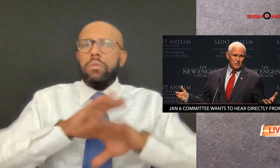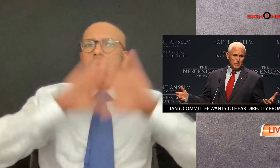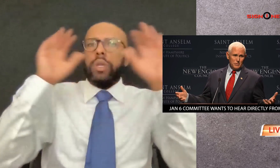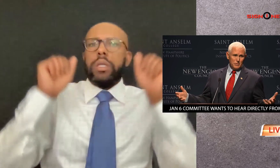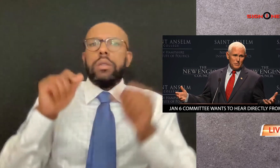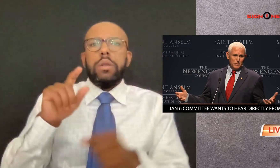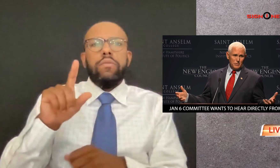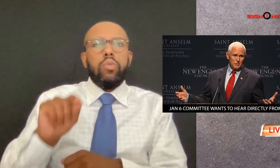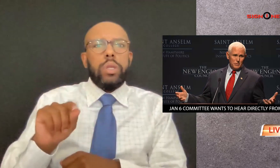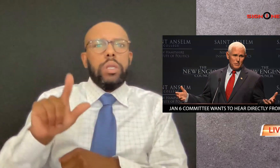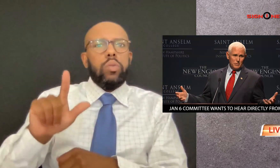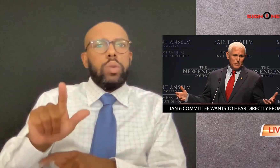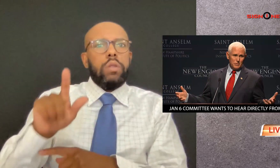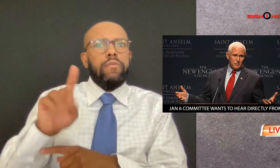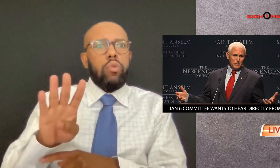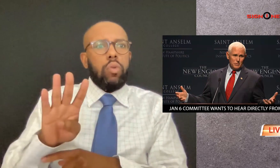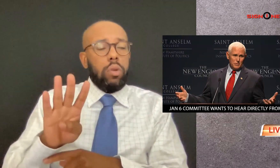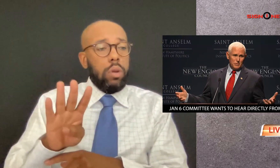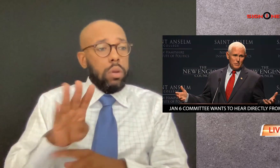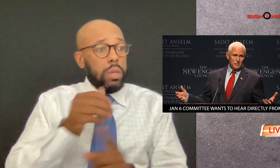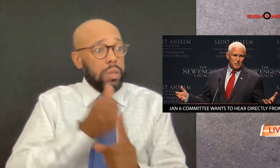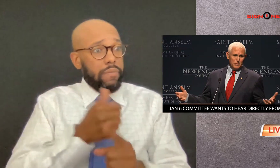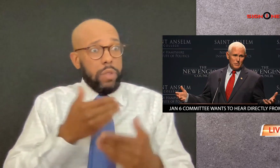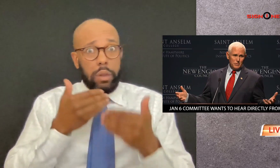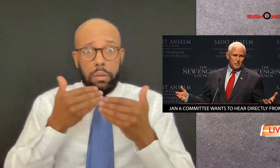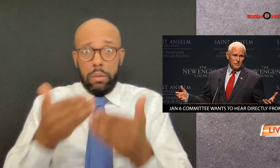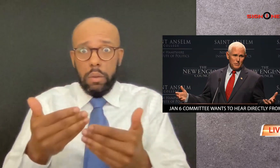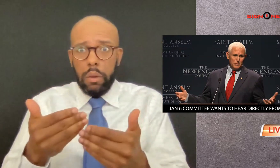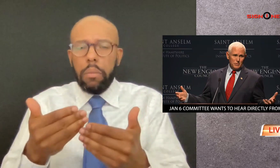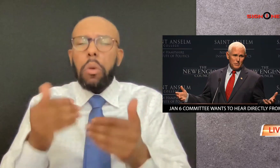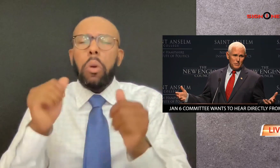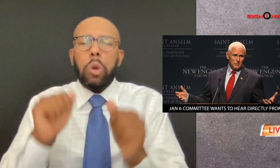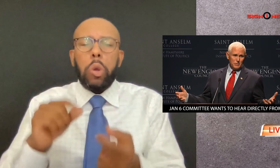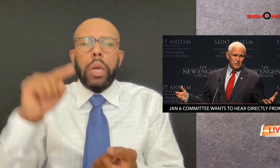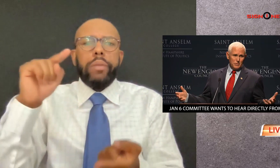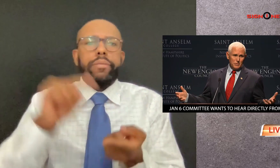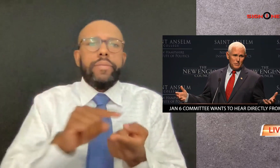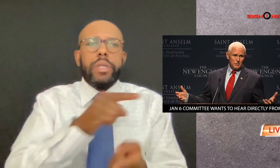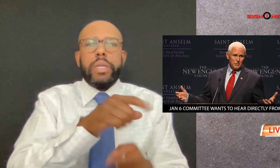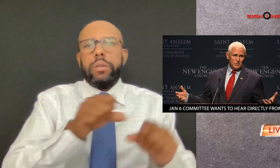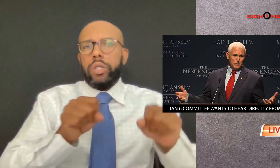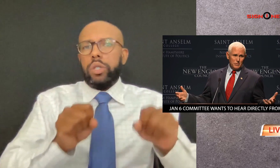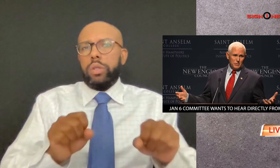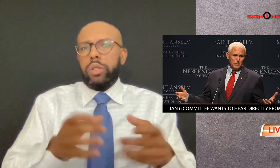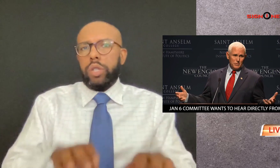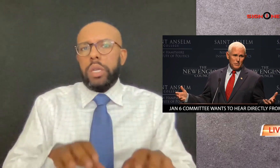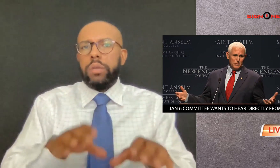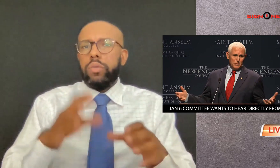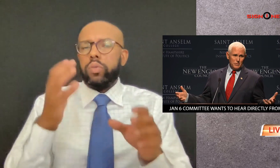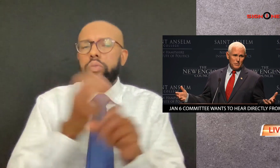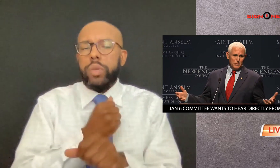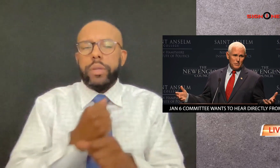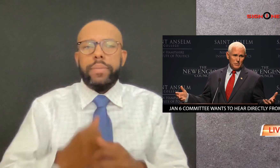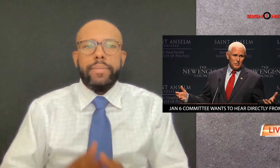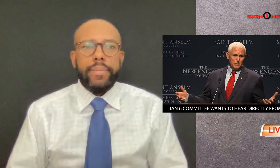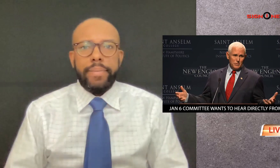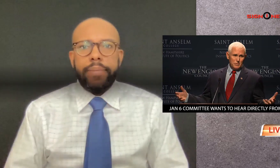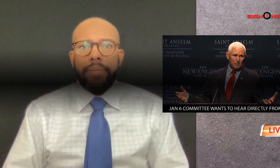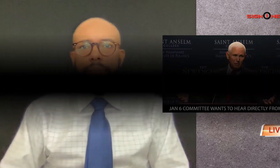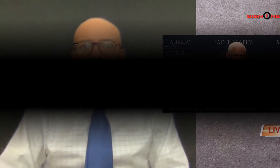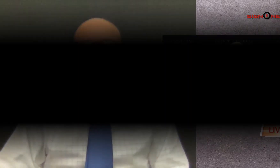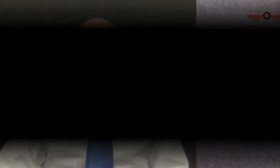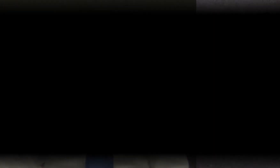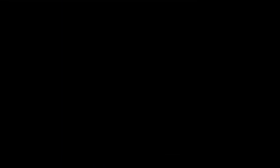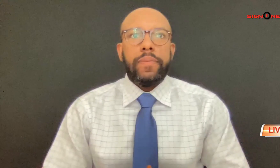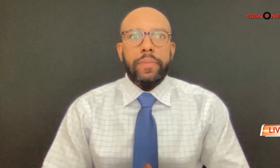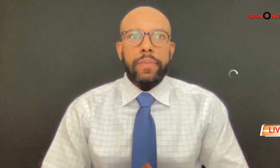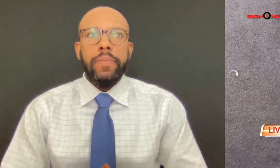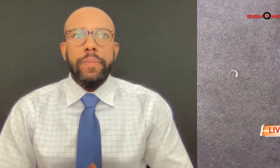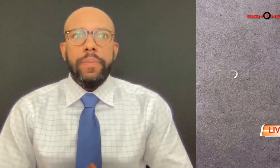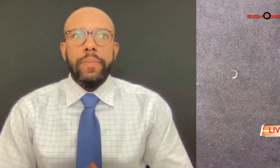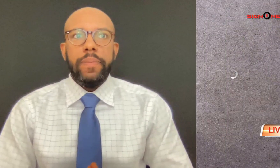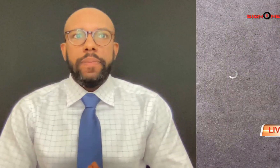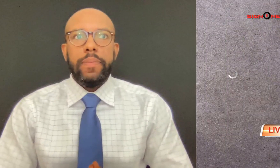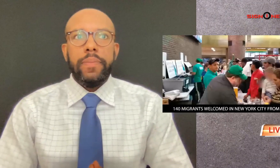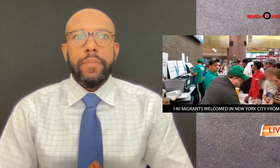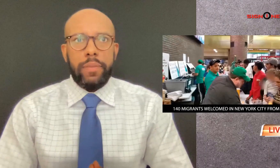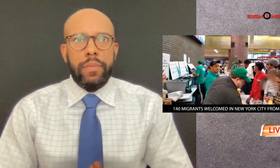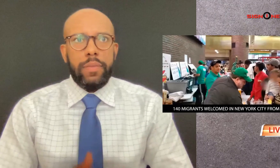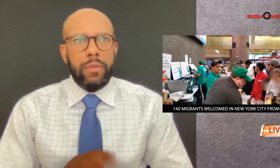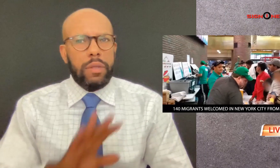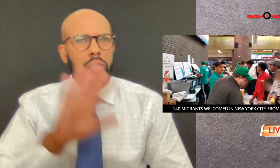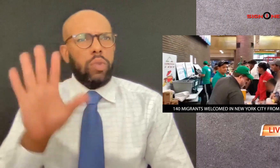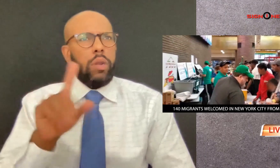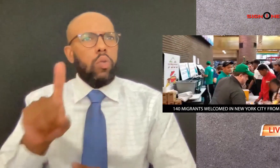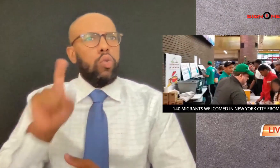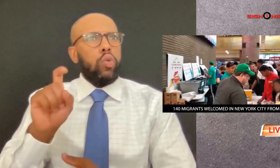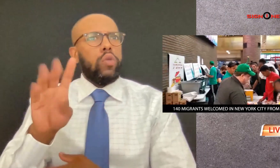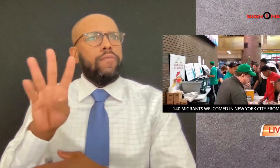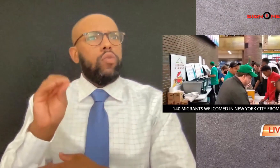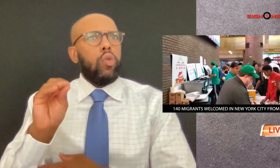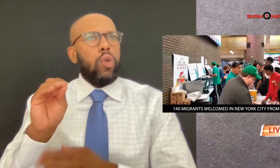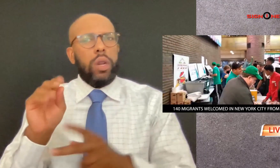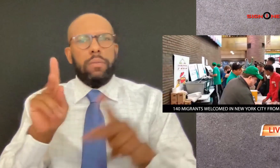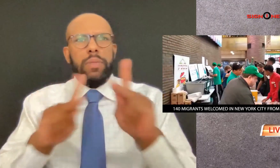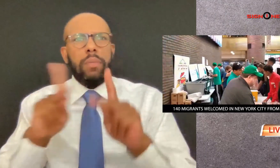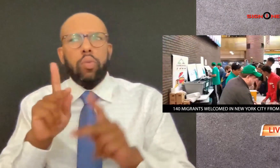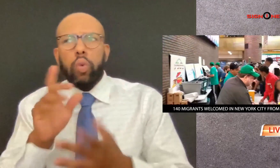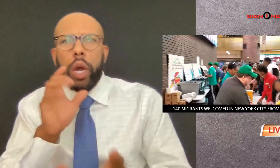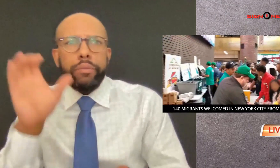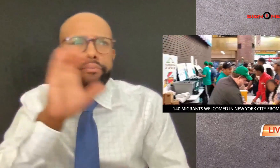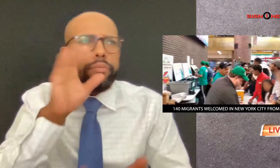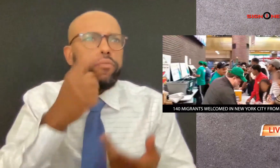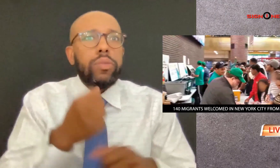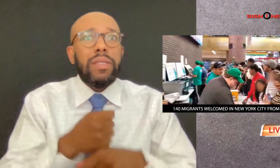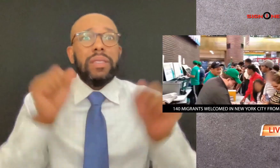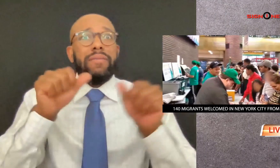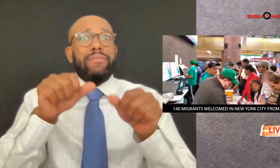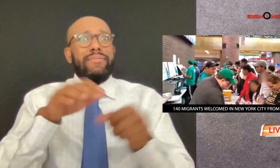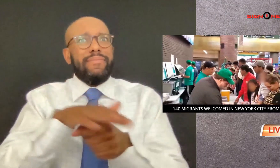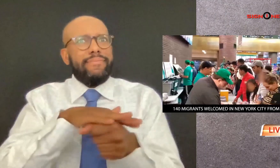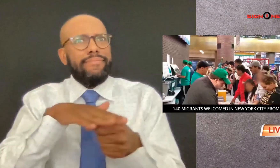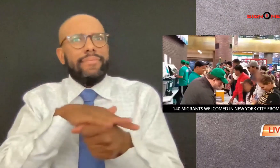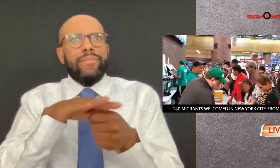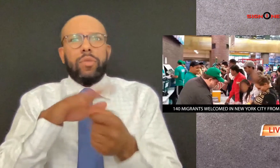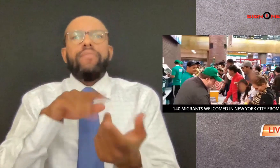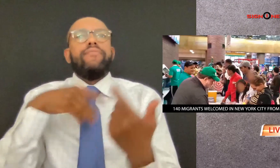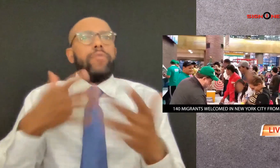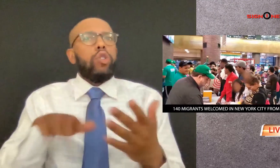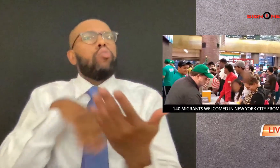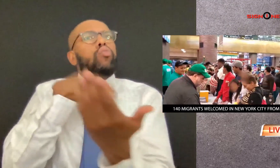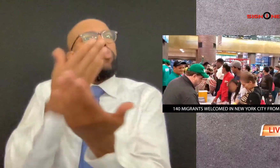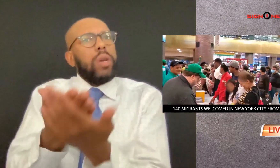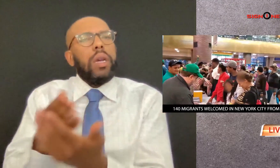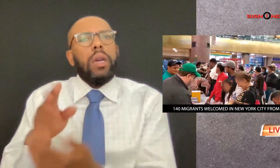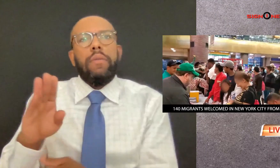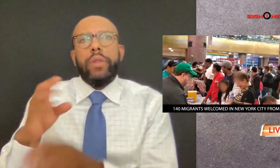for president himself in 2024 and testifying may be too great a political risk At least